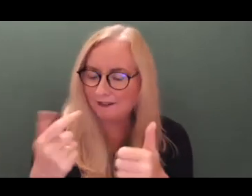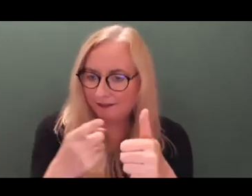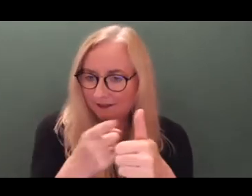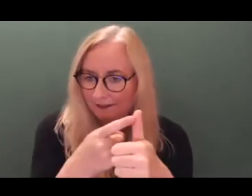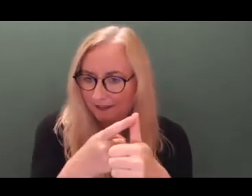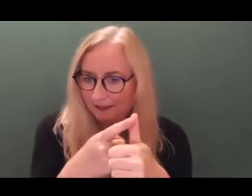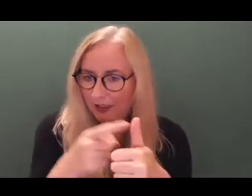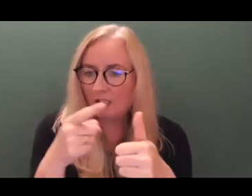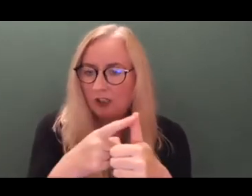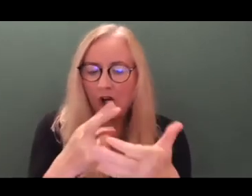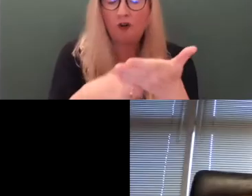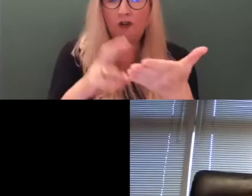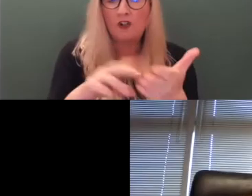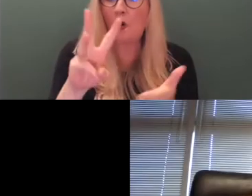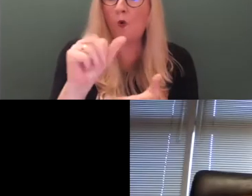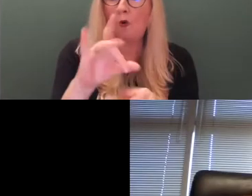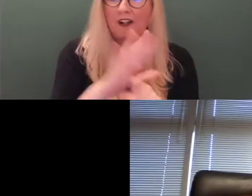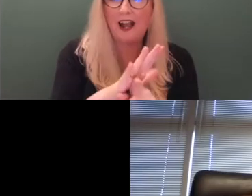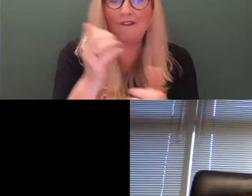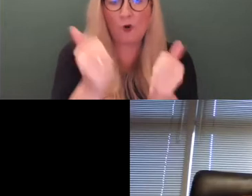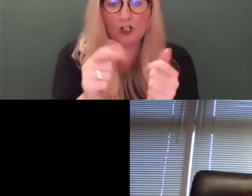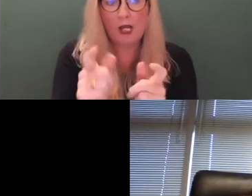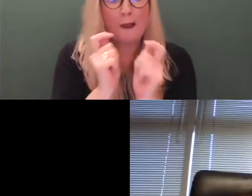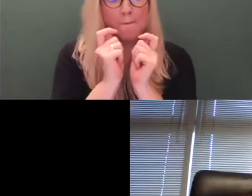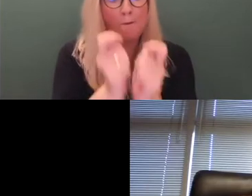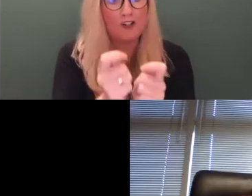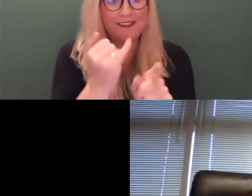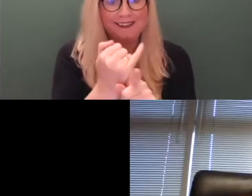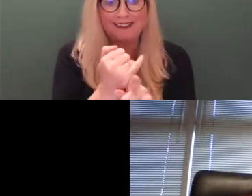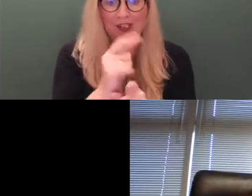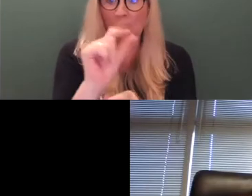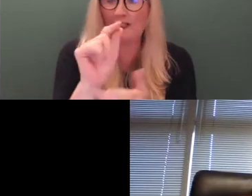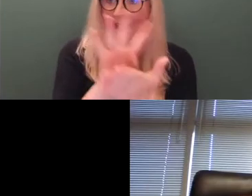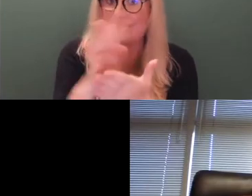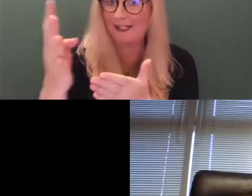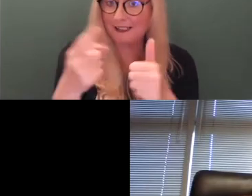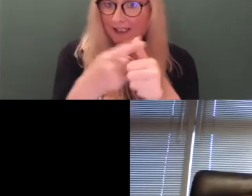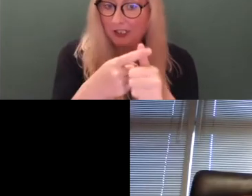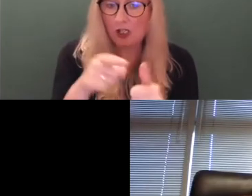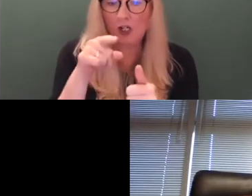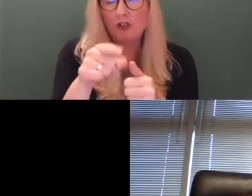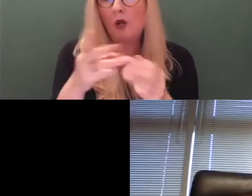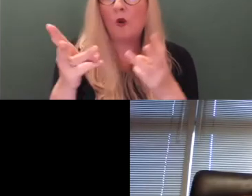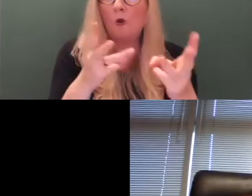registrar of wards of court. Alice was appointed in 2019 and she has worked prior to that in of